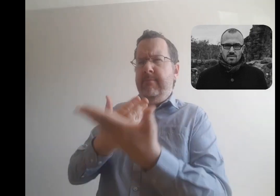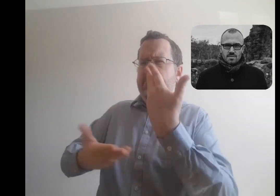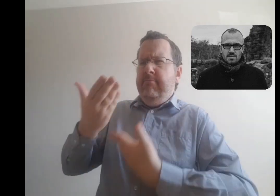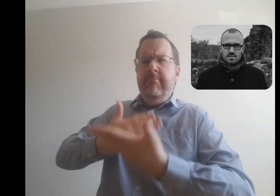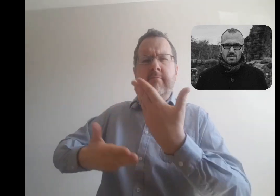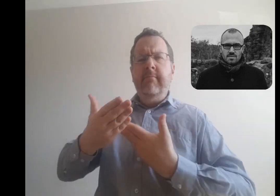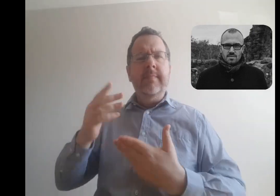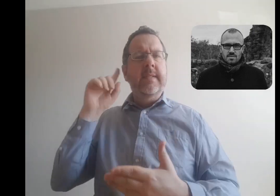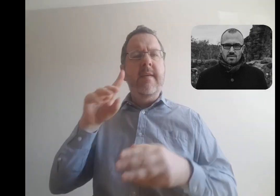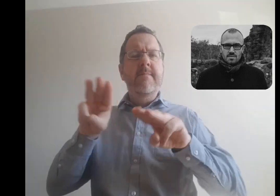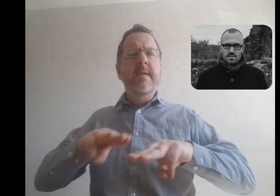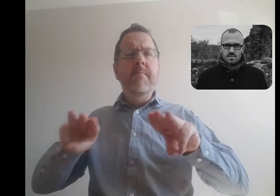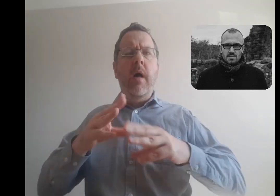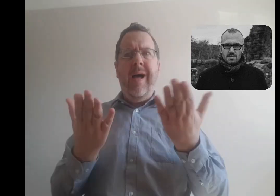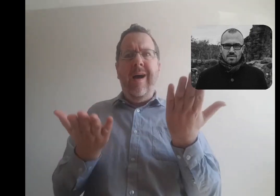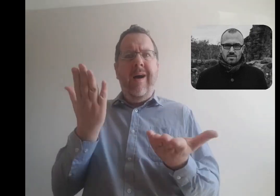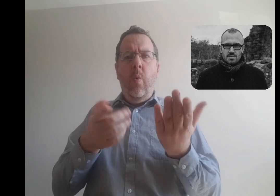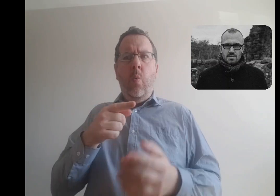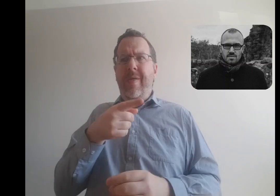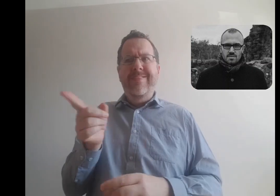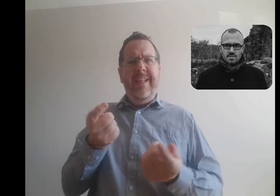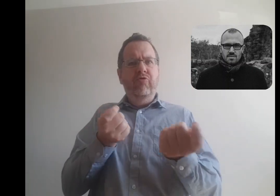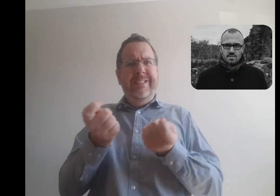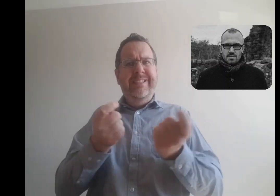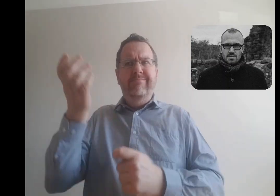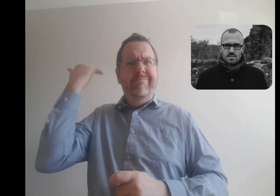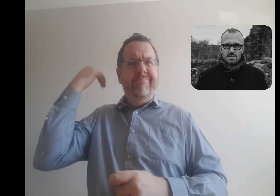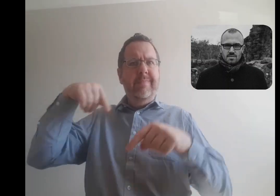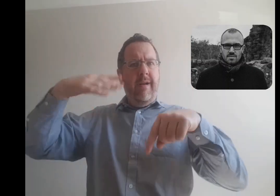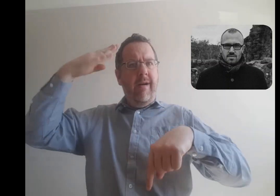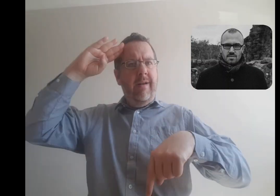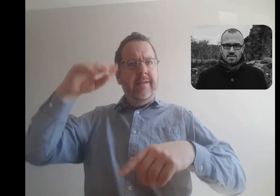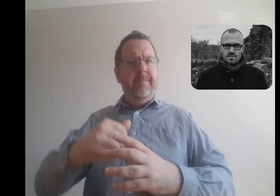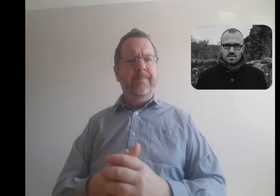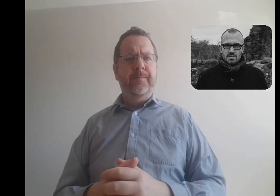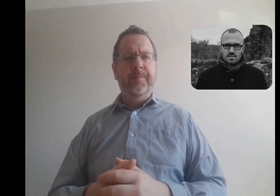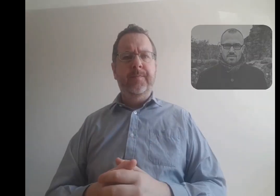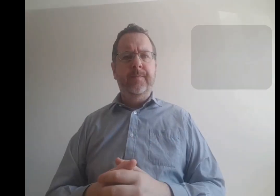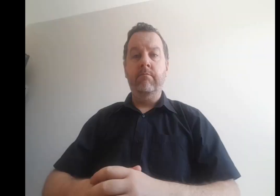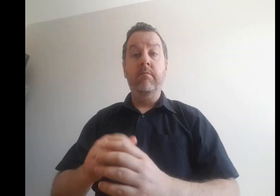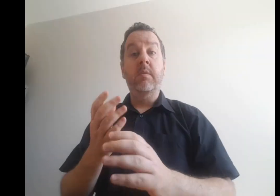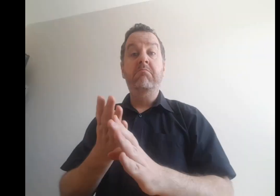of how deaf people were treated in Ireland in the past.